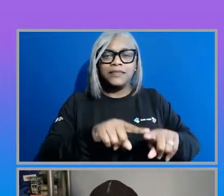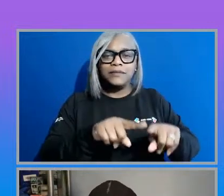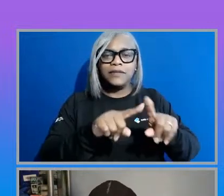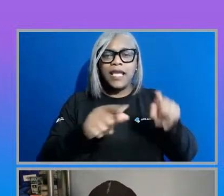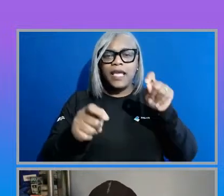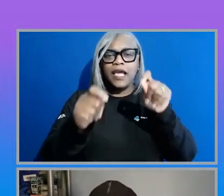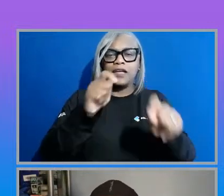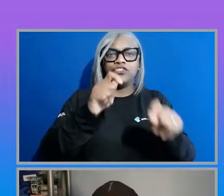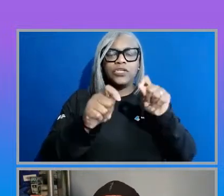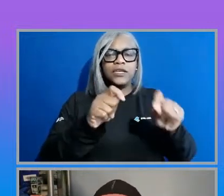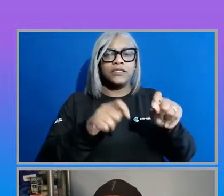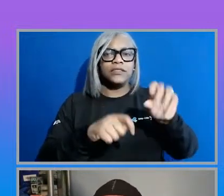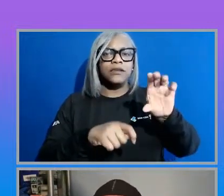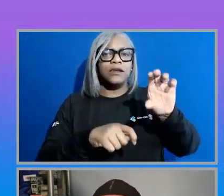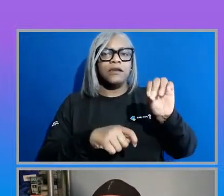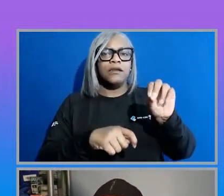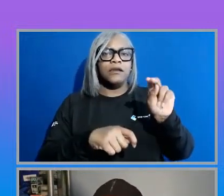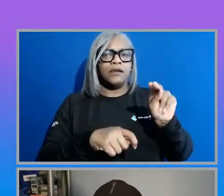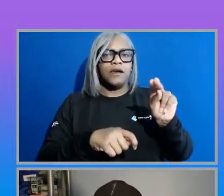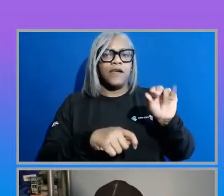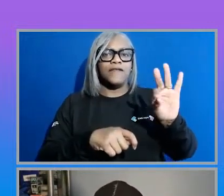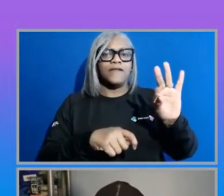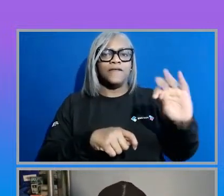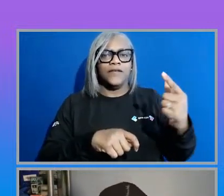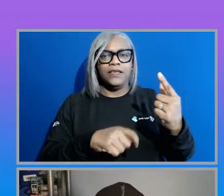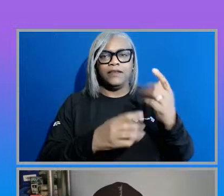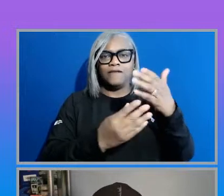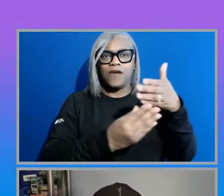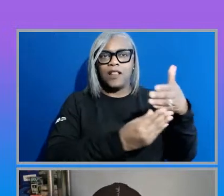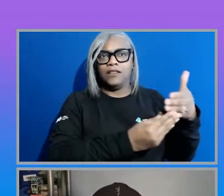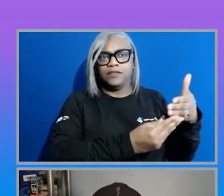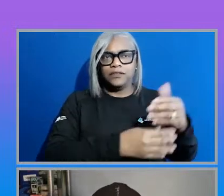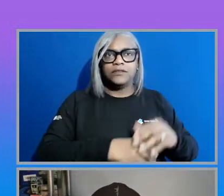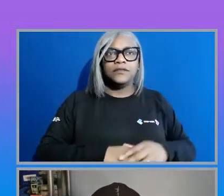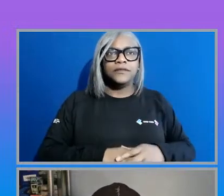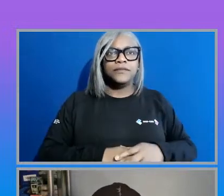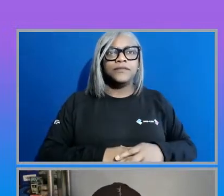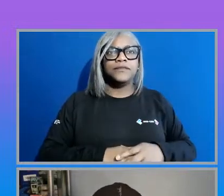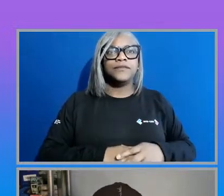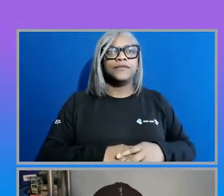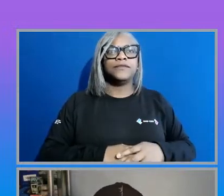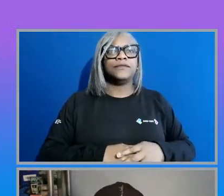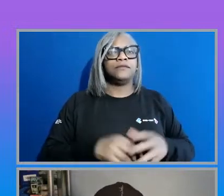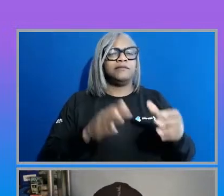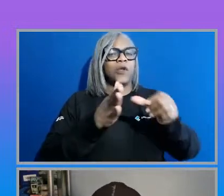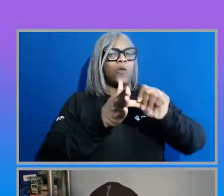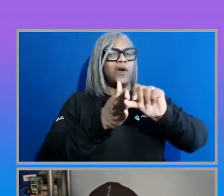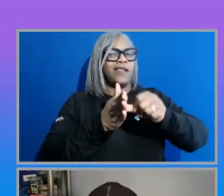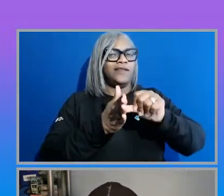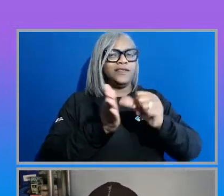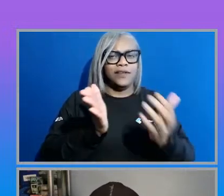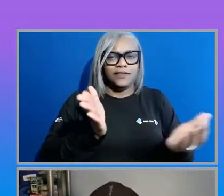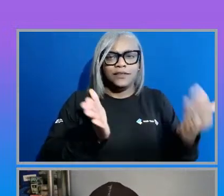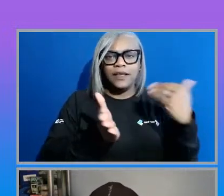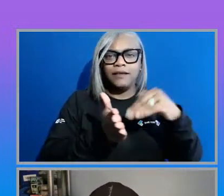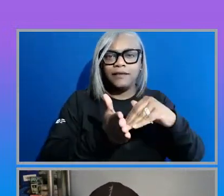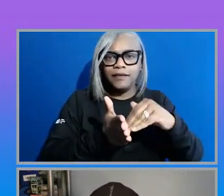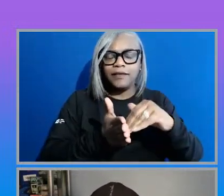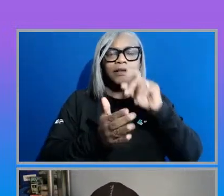configuration files. Now, I can't stress enough this idea of